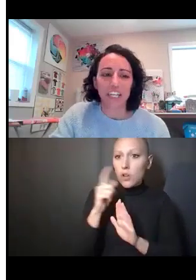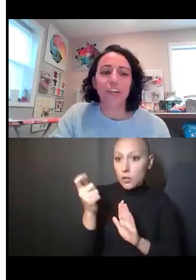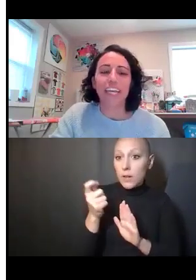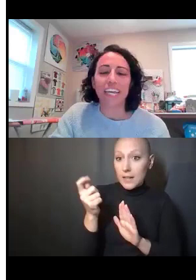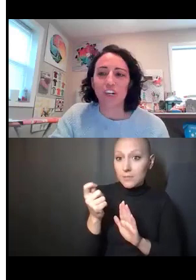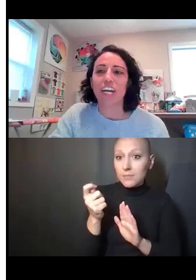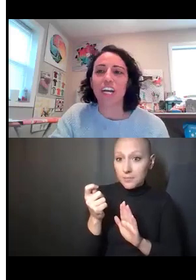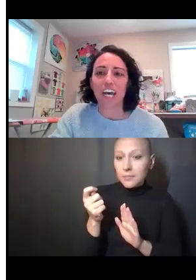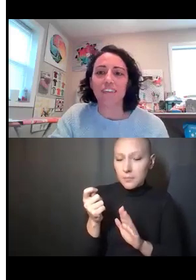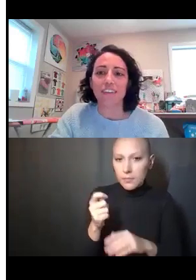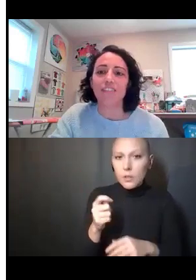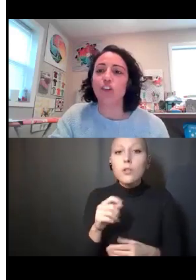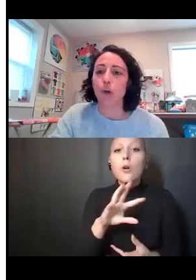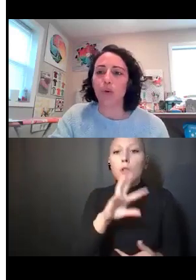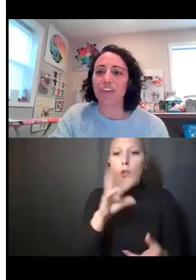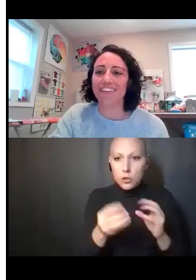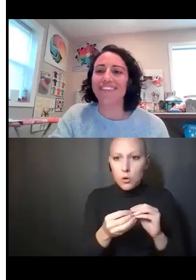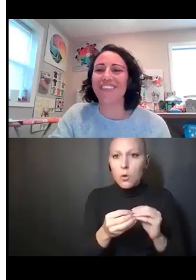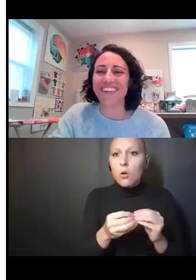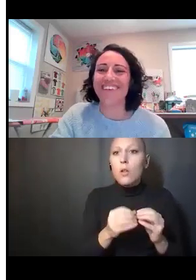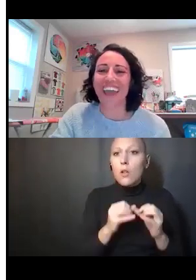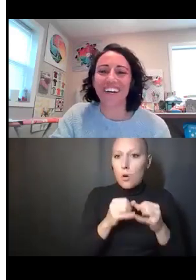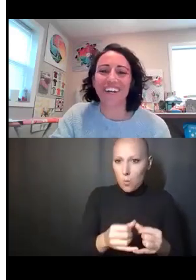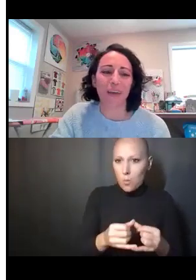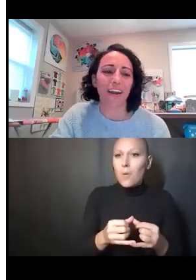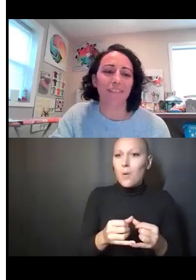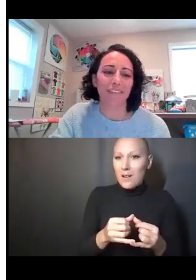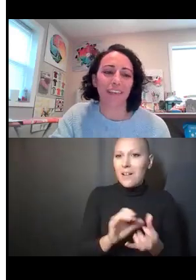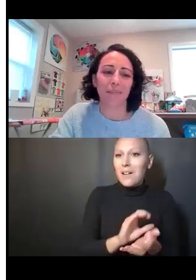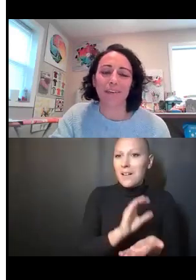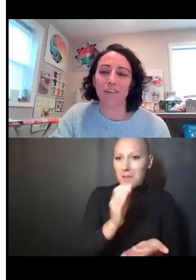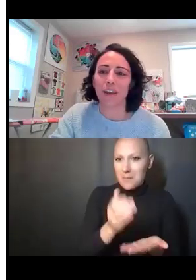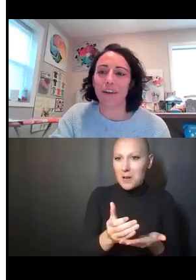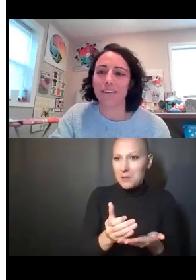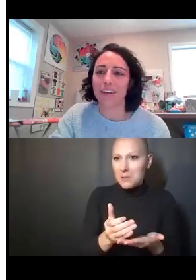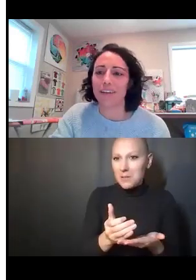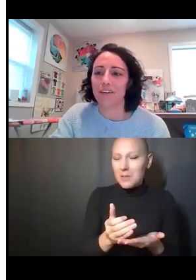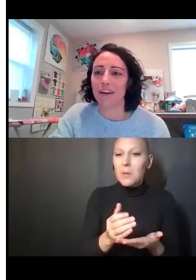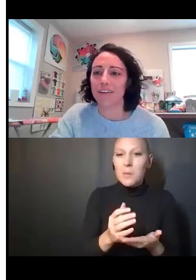Kristin Ta: Including indirect costs is total. So the entire competitive segment, direct and indirect.